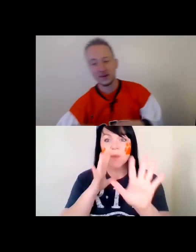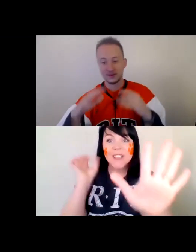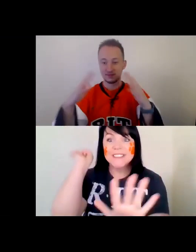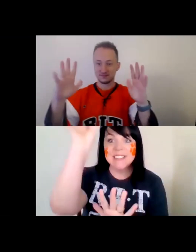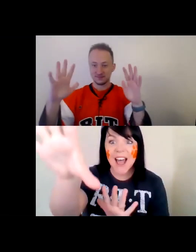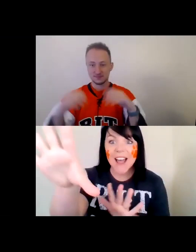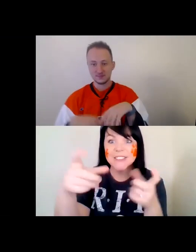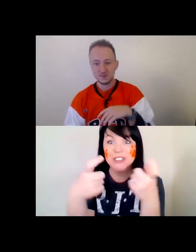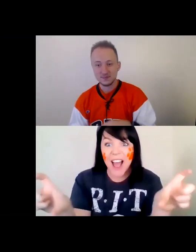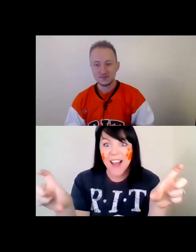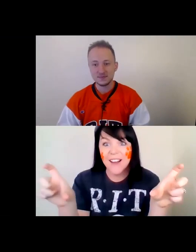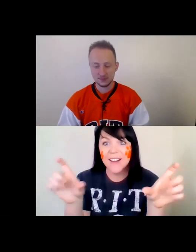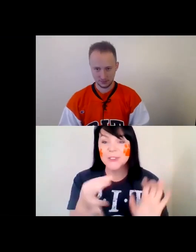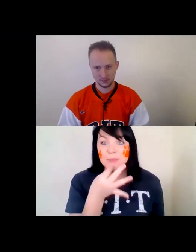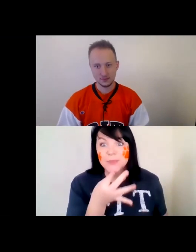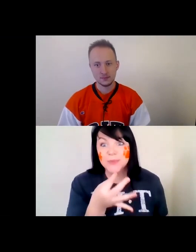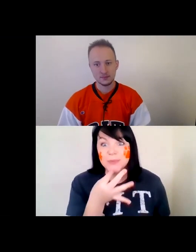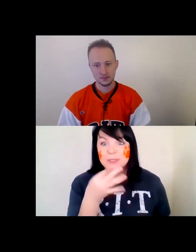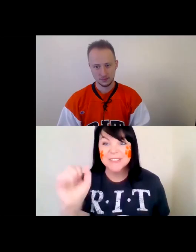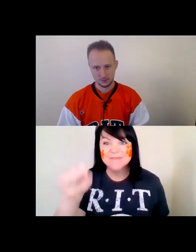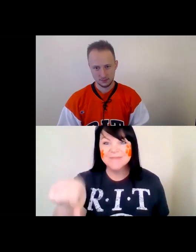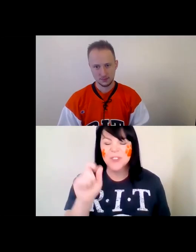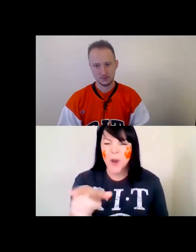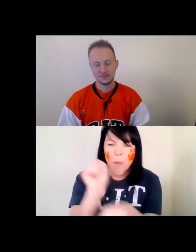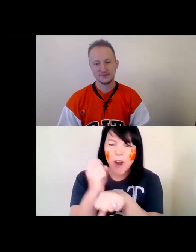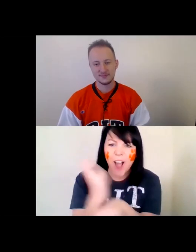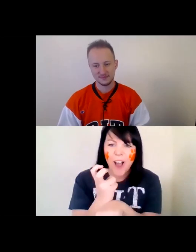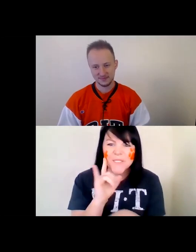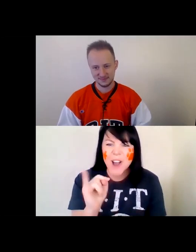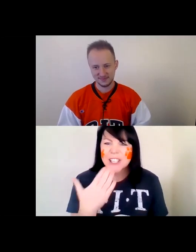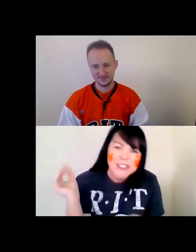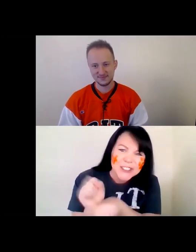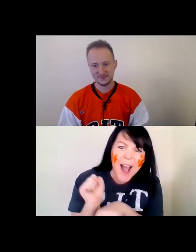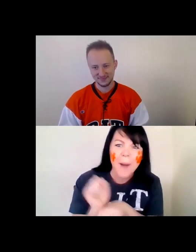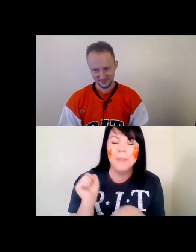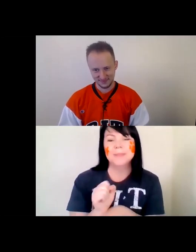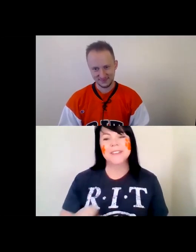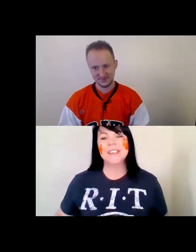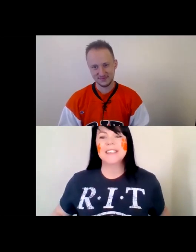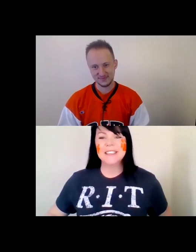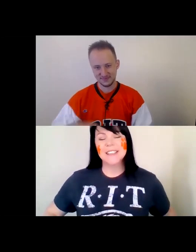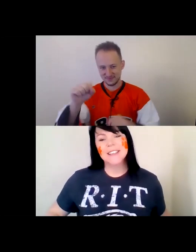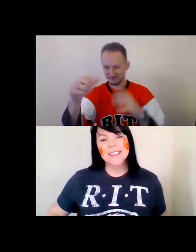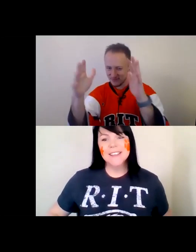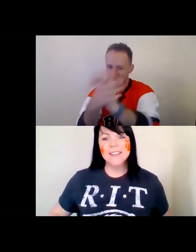Michelle: We are going to send you your $75 check soon, Fiona. You worked hard for it. Good job!